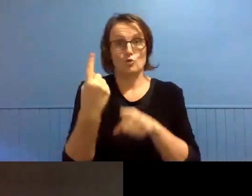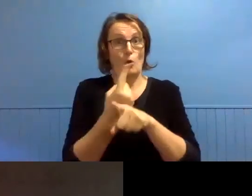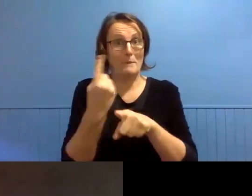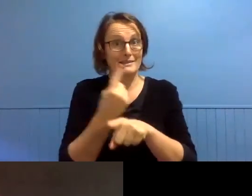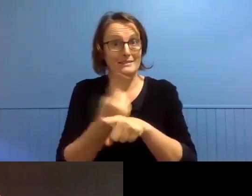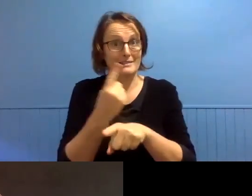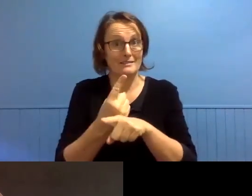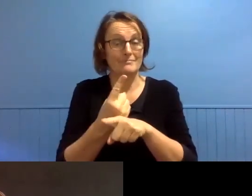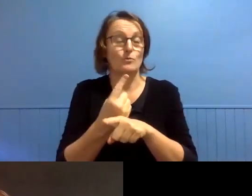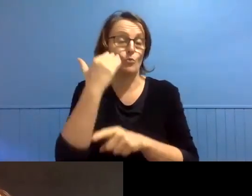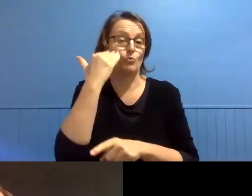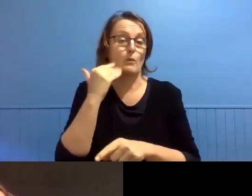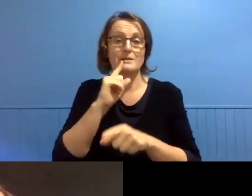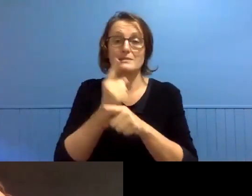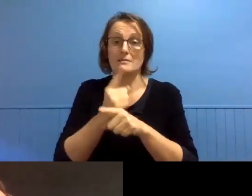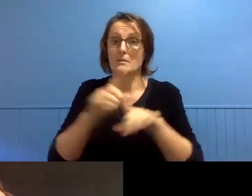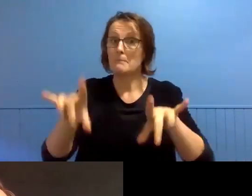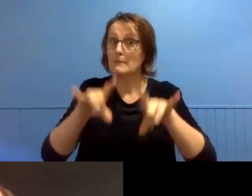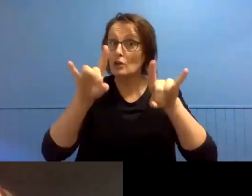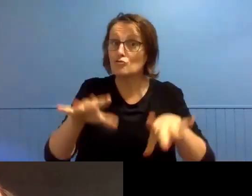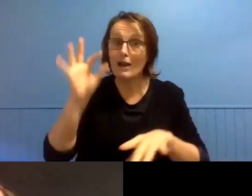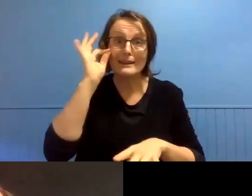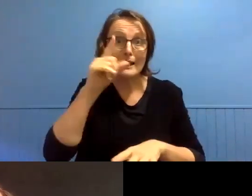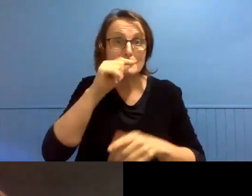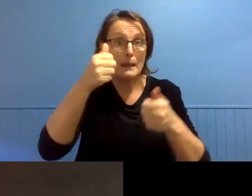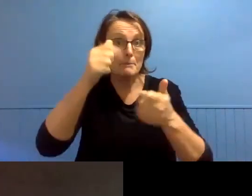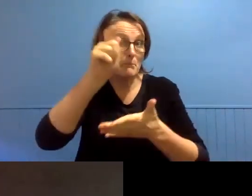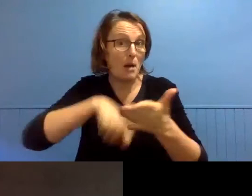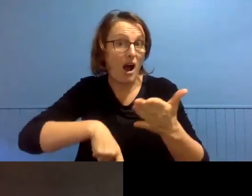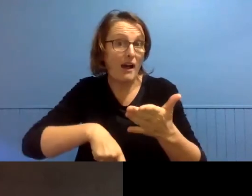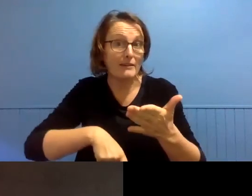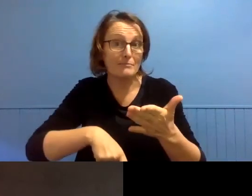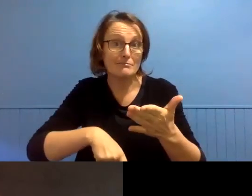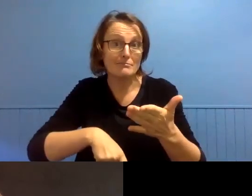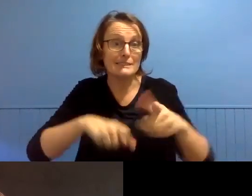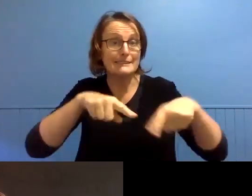suggestion - asking whether the Australia Council can buy a few of these set-ups and set them in various locations across the